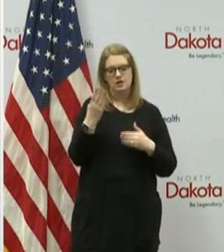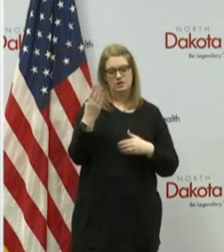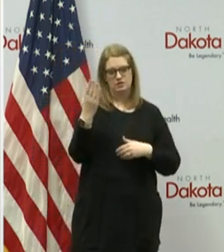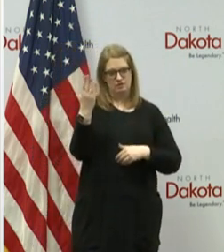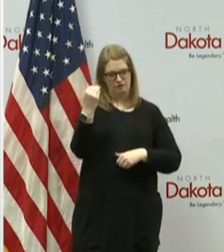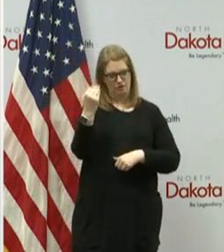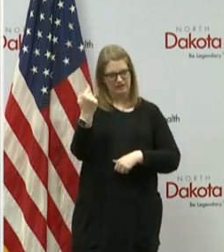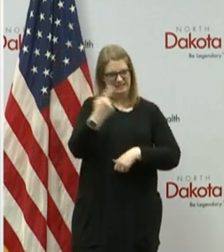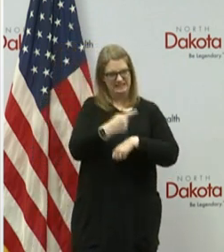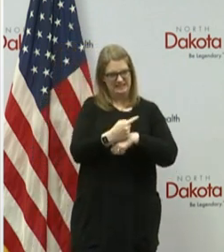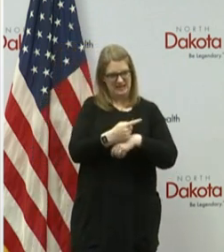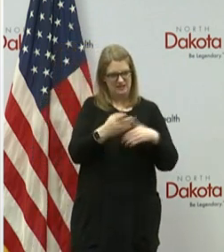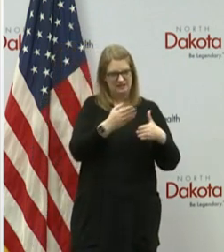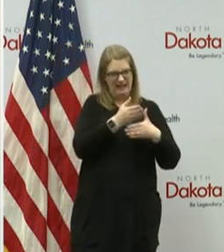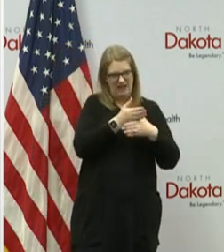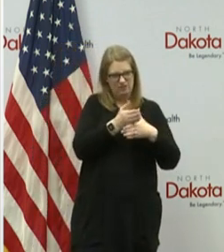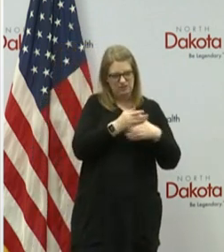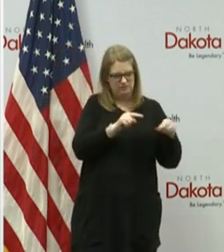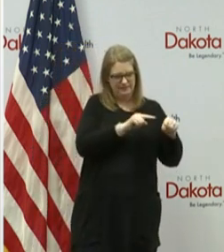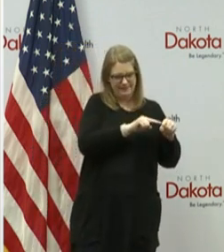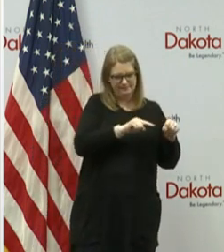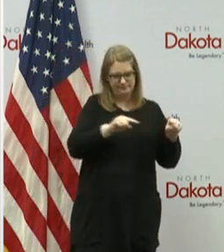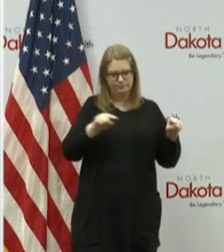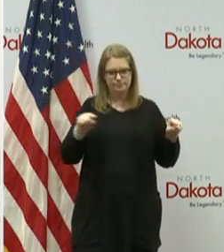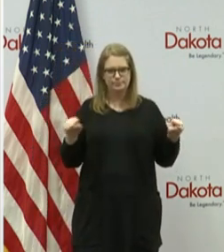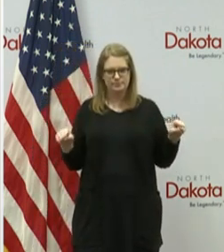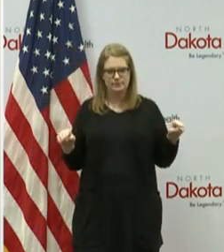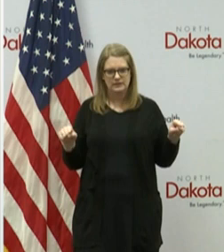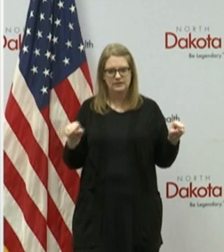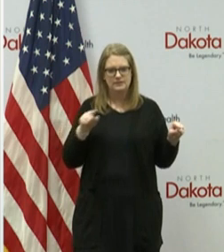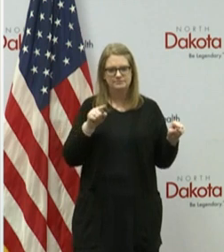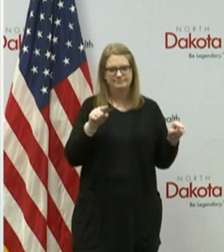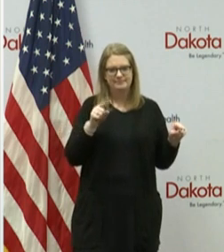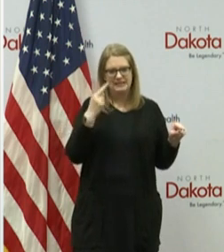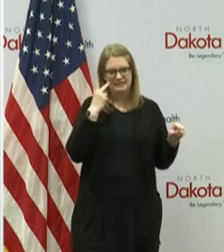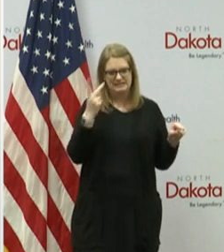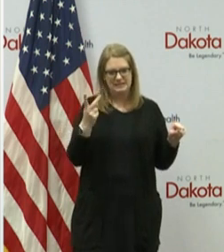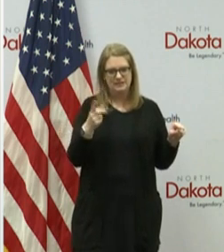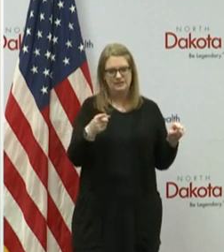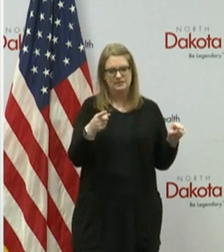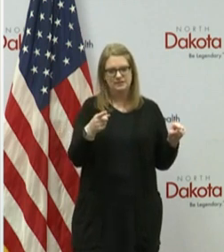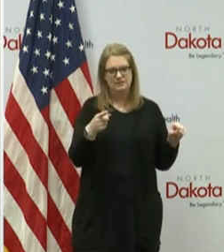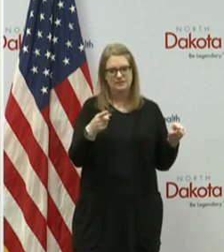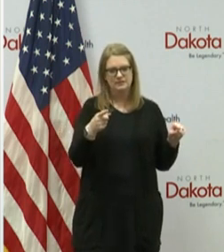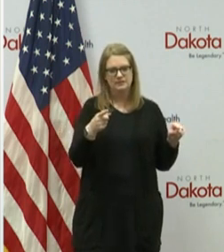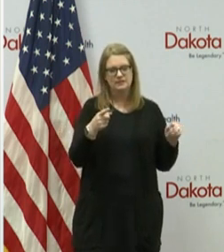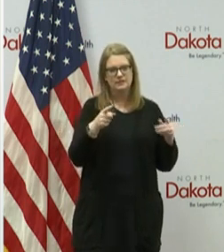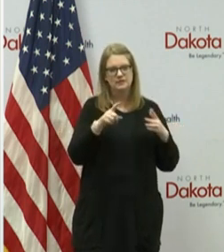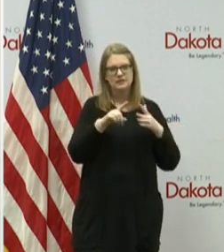WHEN WE TAKE A LOOK AT THE CONTINUED DECLINE IN THE POSITIVE RATE, THE 14 DAY